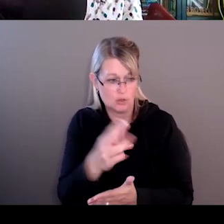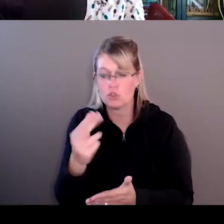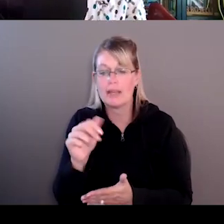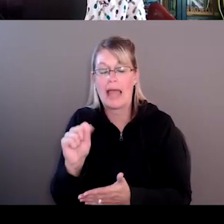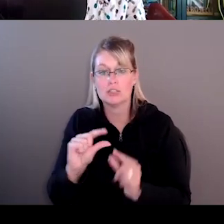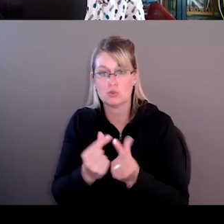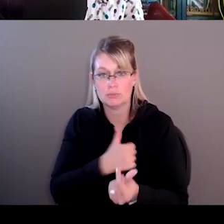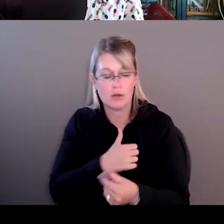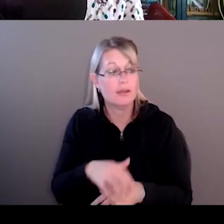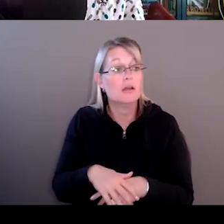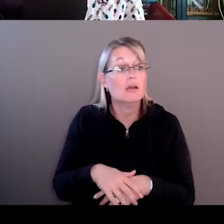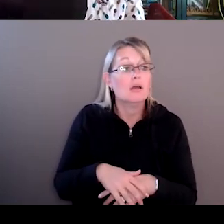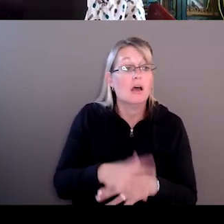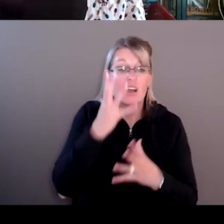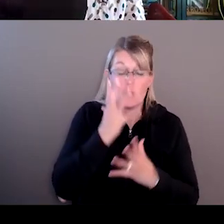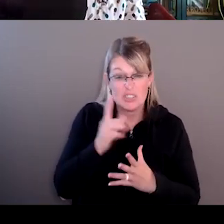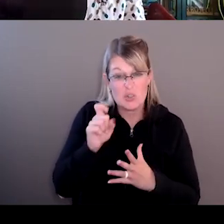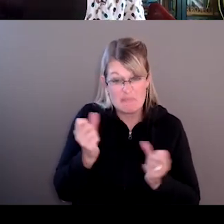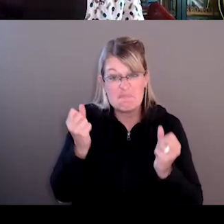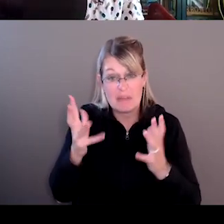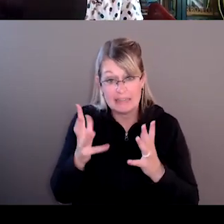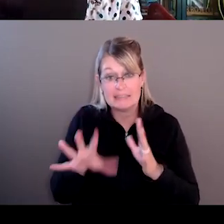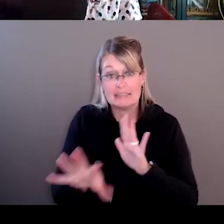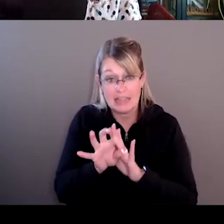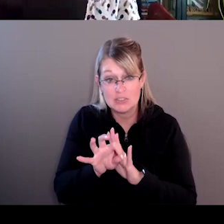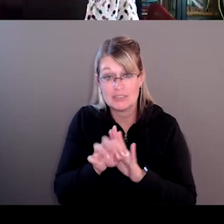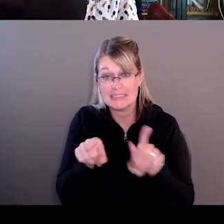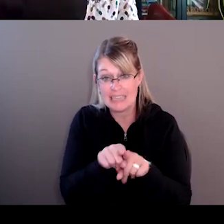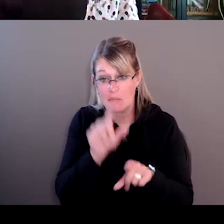Unfortunately, you need to have as many of these selectors as you have columns. It is not ideal